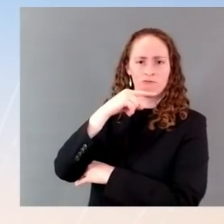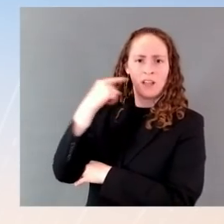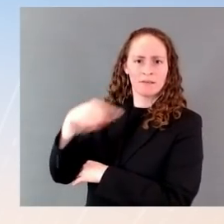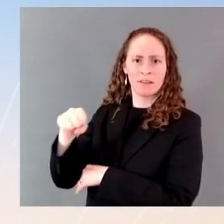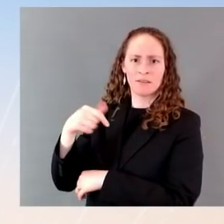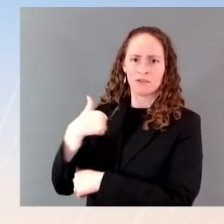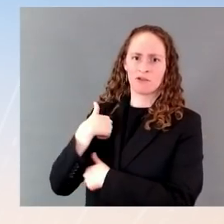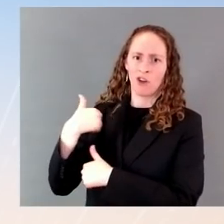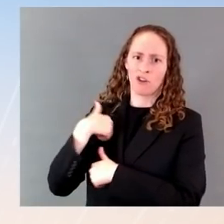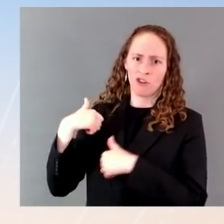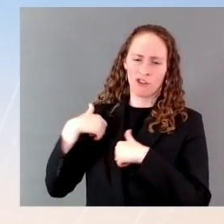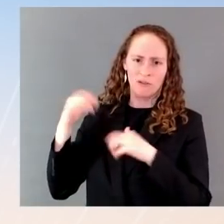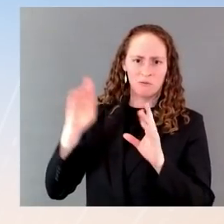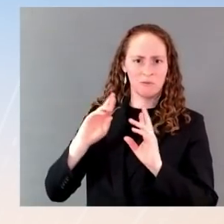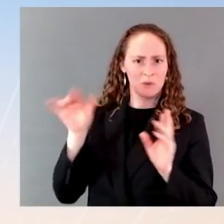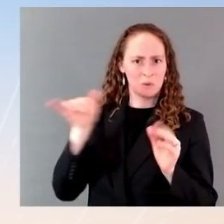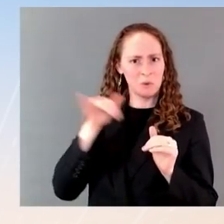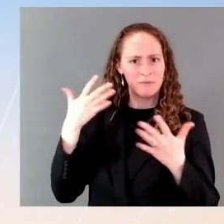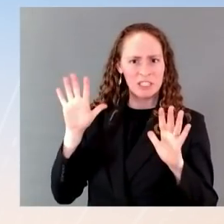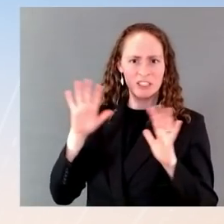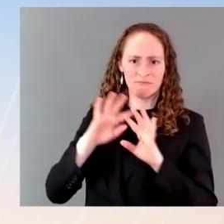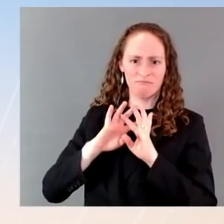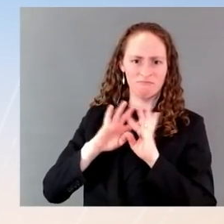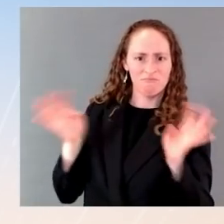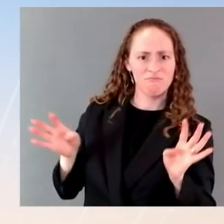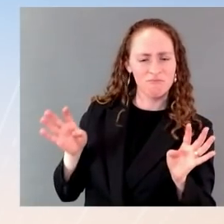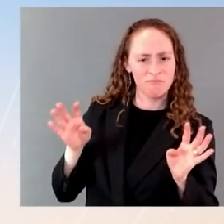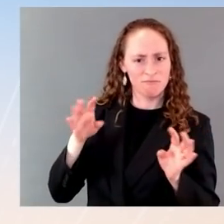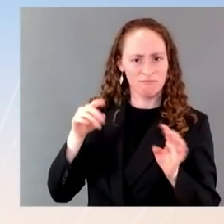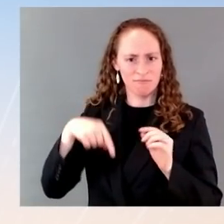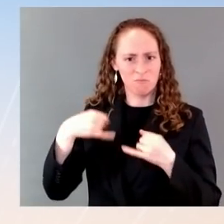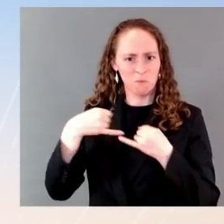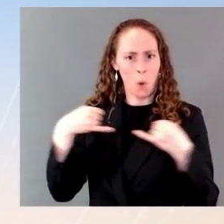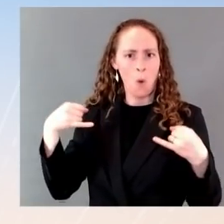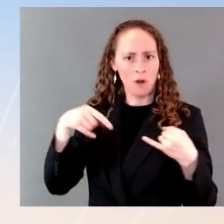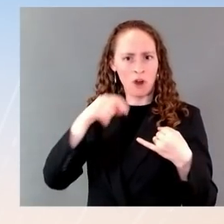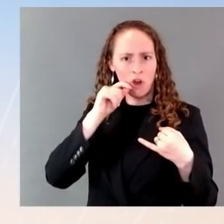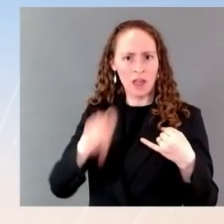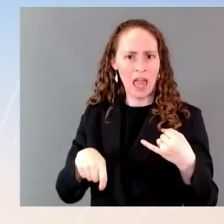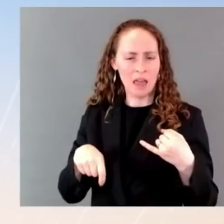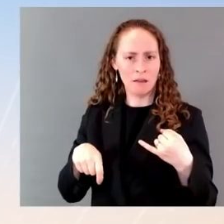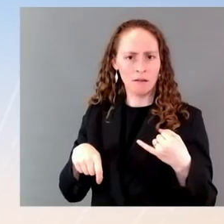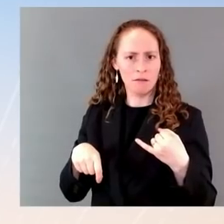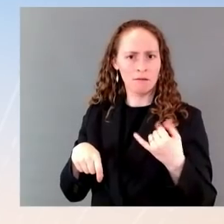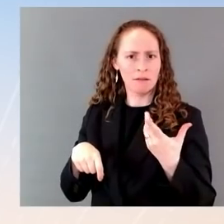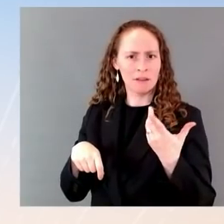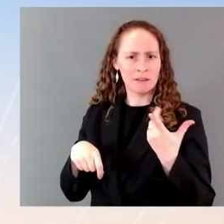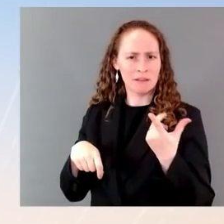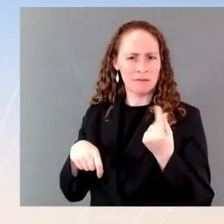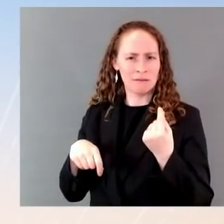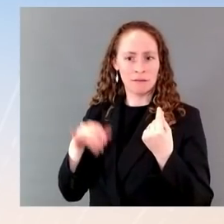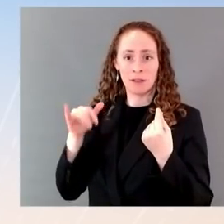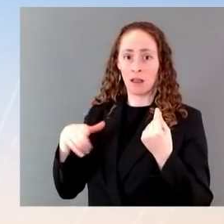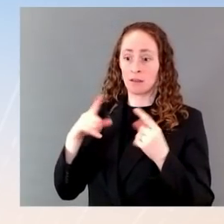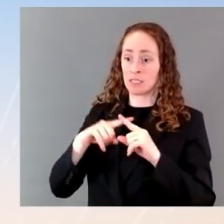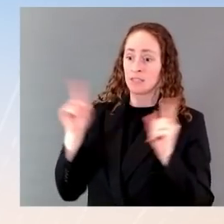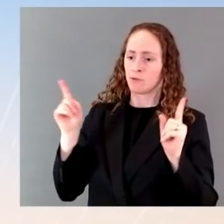is that the fundamental object of the policy the United States is pursuing in lockstep with our European allies